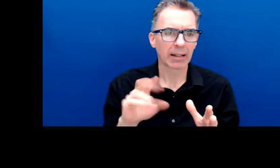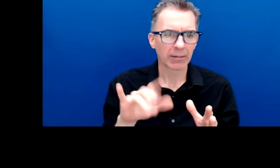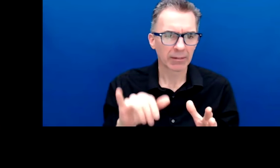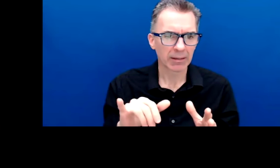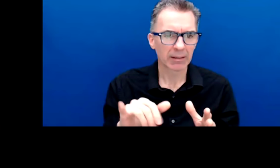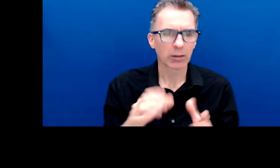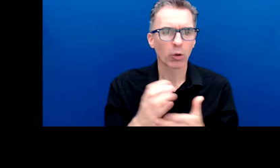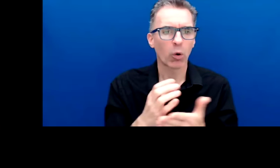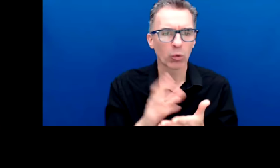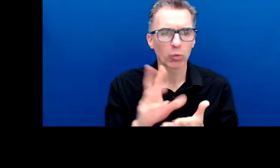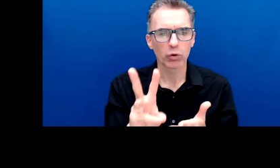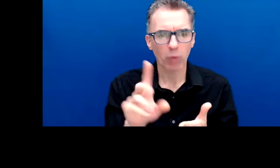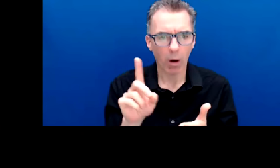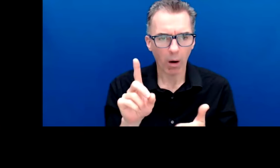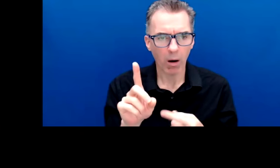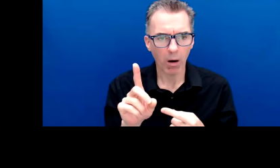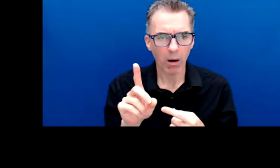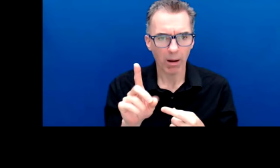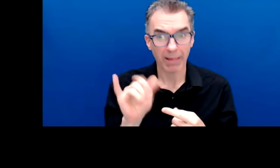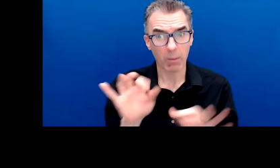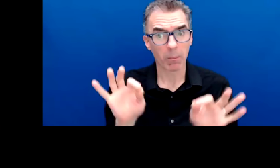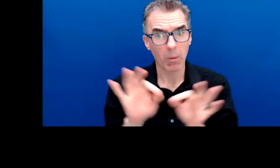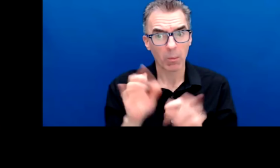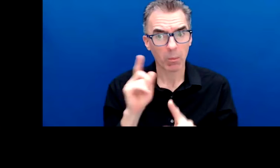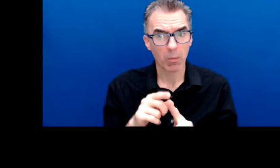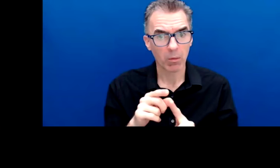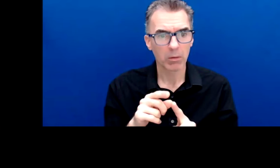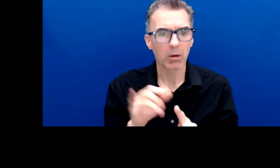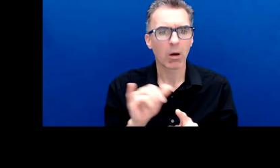That's going to be a pretty important one concern with of course progress. All of that.